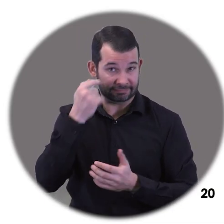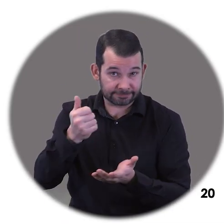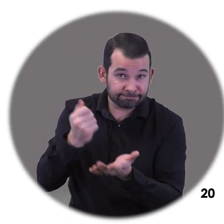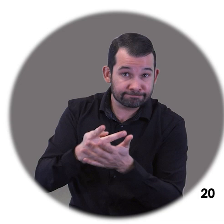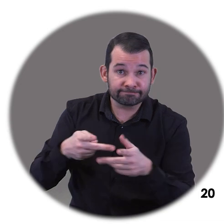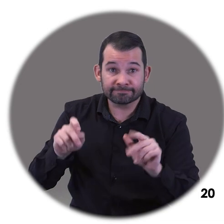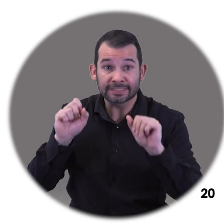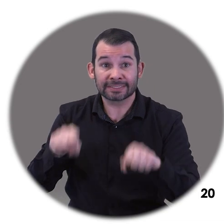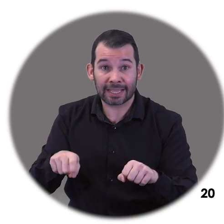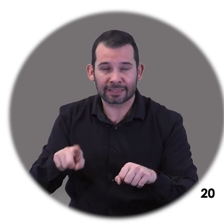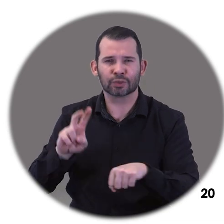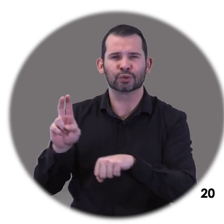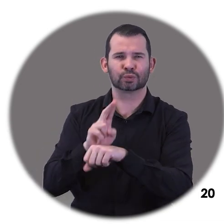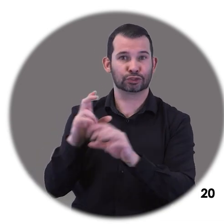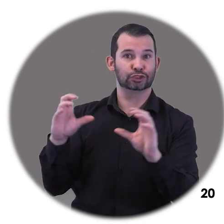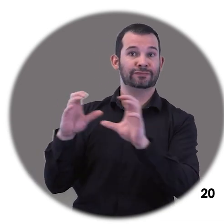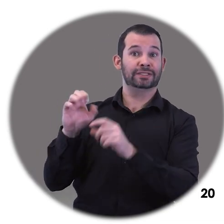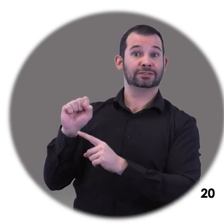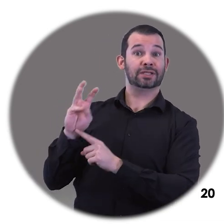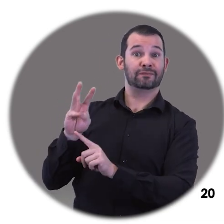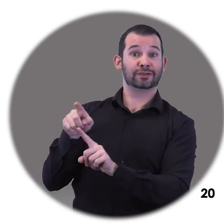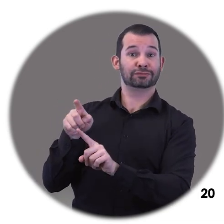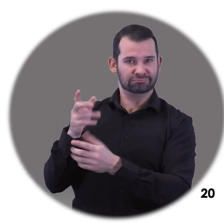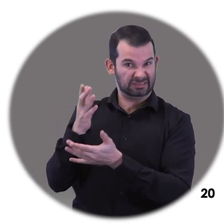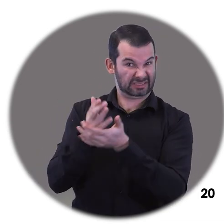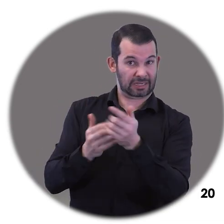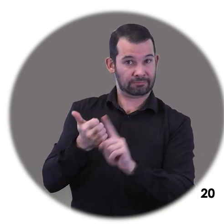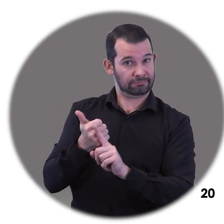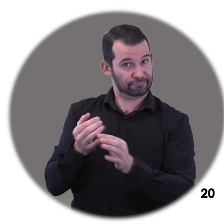If you are eligible, you can use certified software,